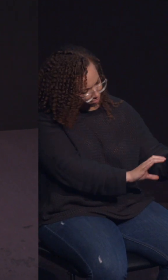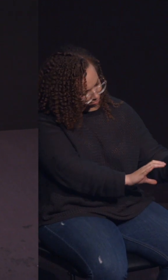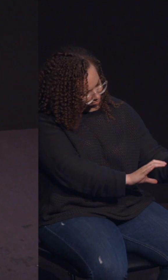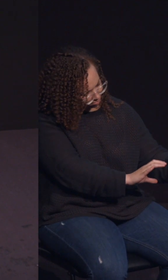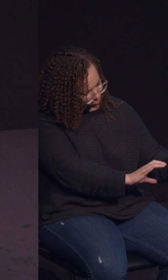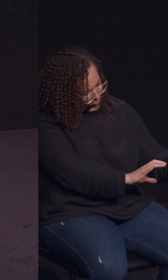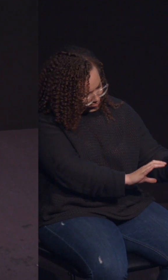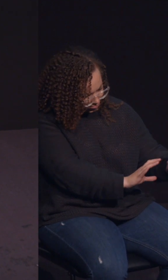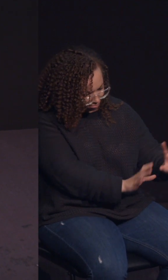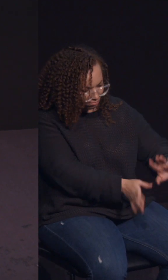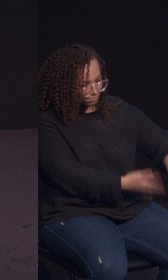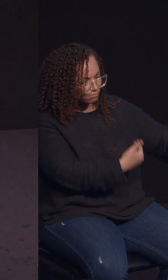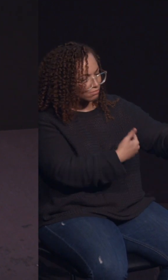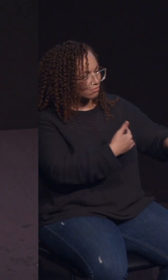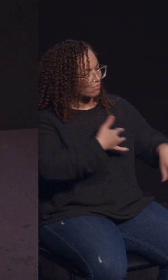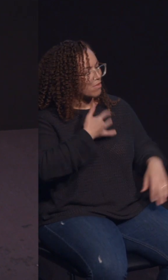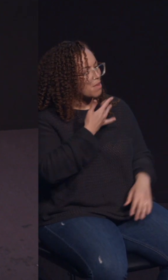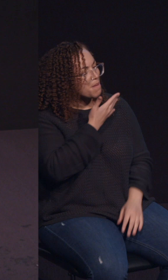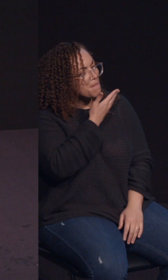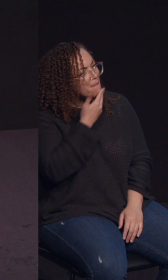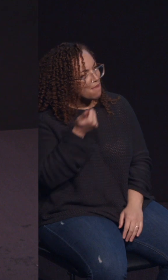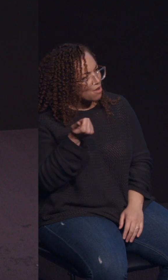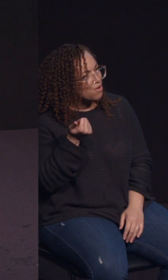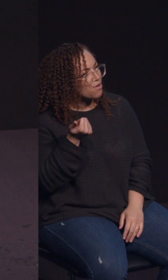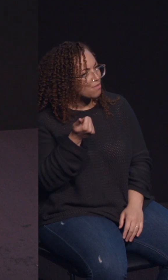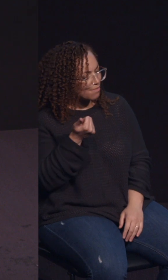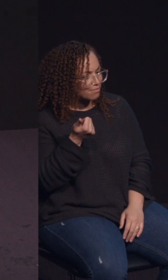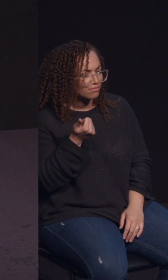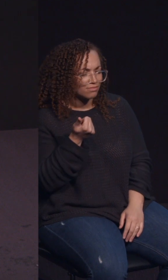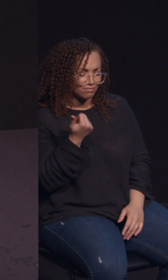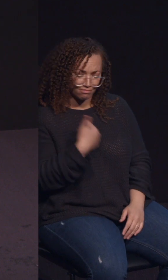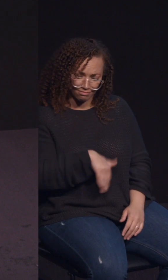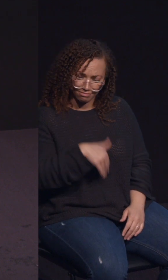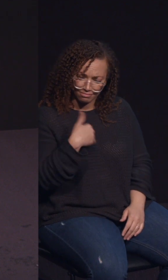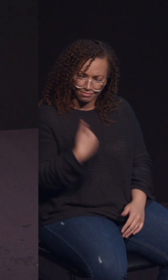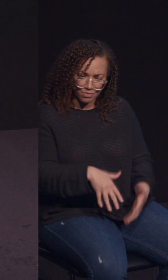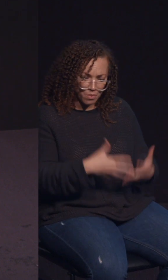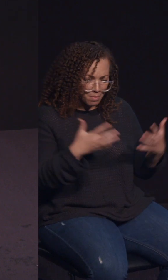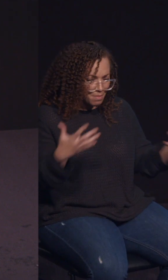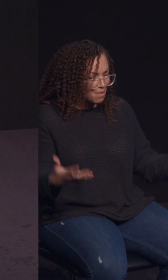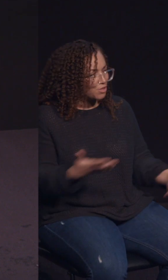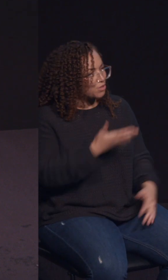I feel better So much better